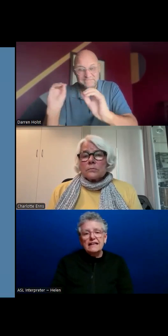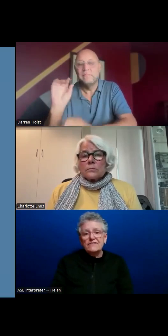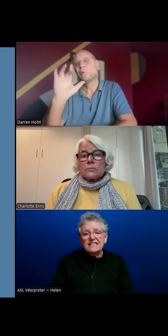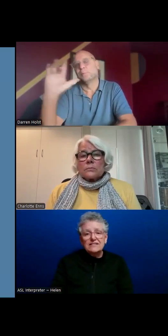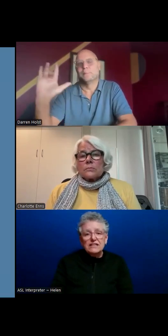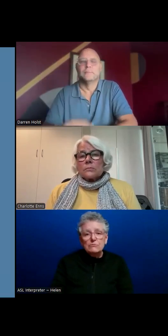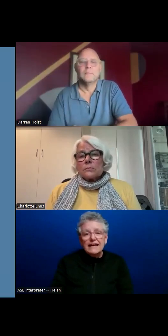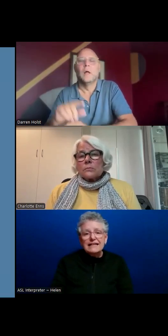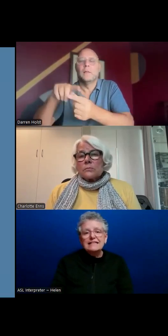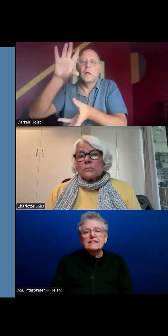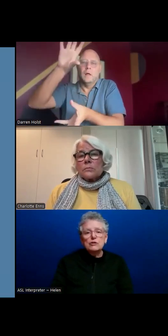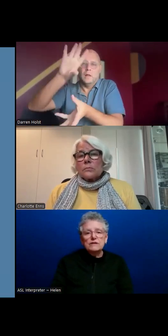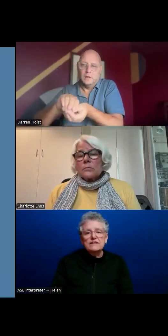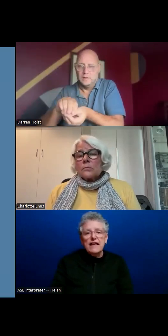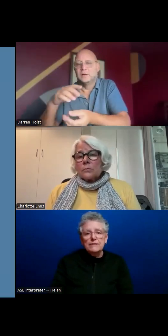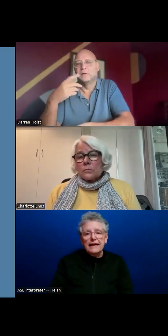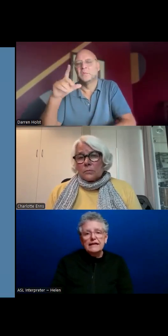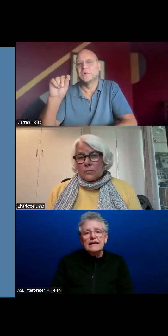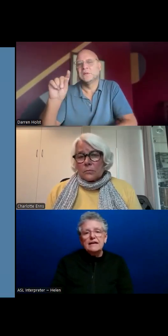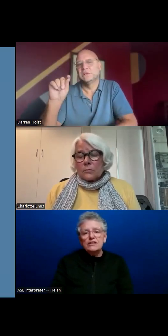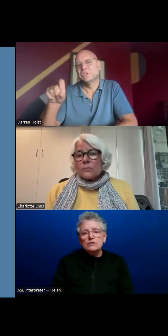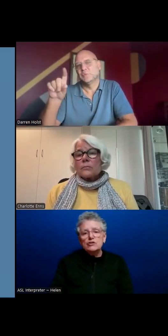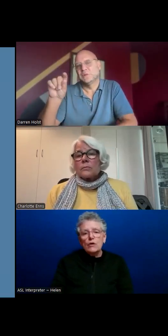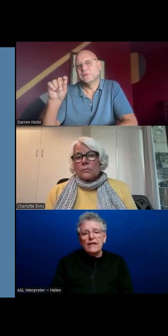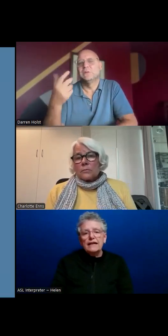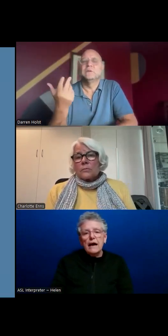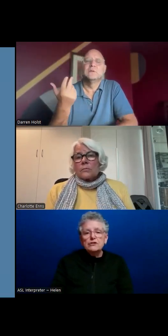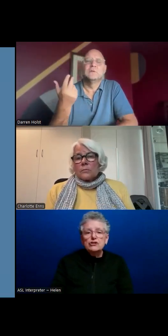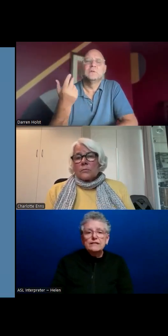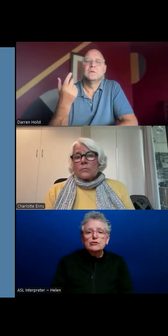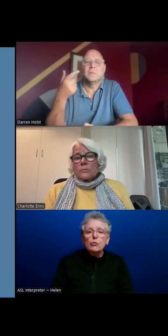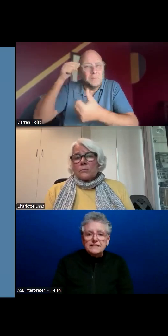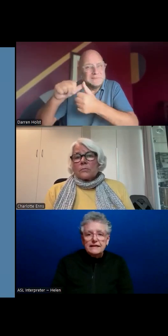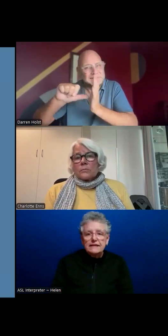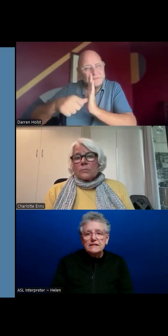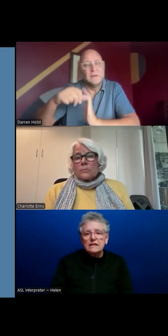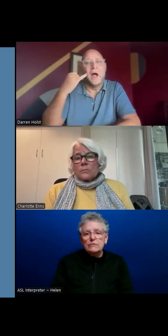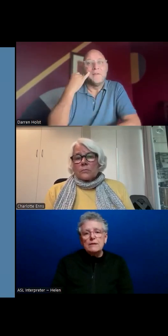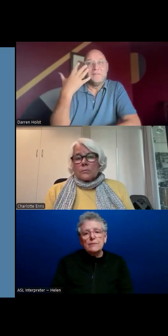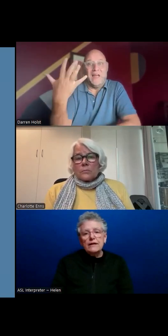You would check that. And if they still didn't recognize it, then you would leave that blank. Then you would score that. There should be 20.